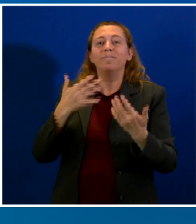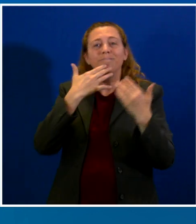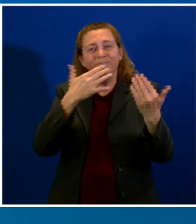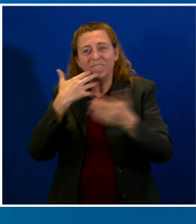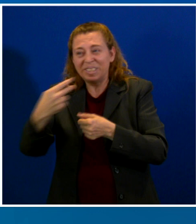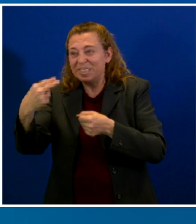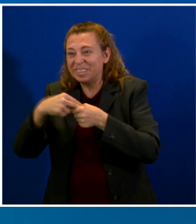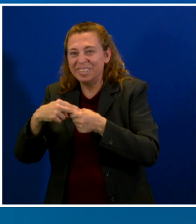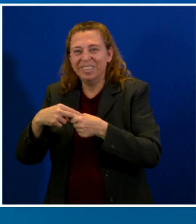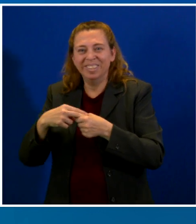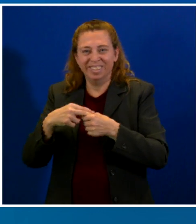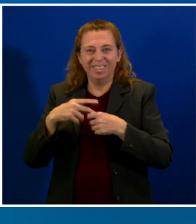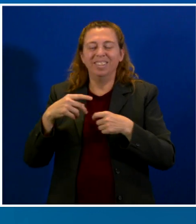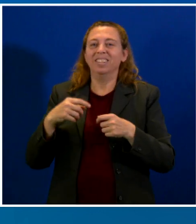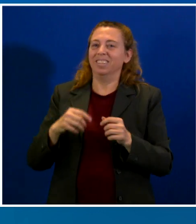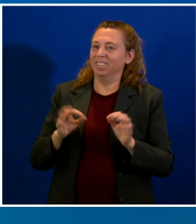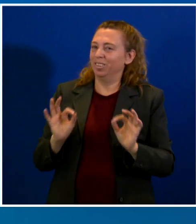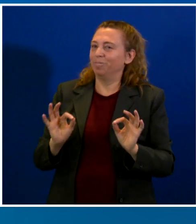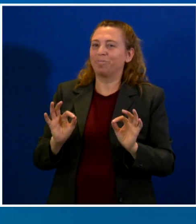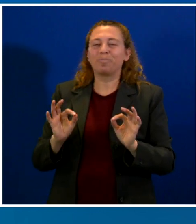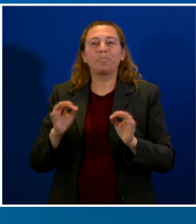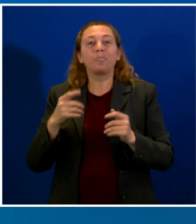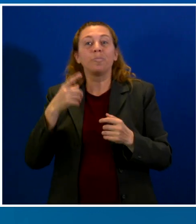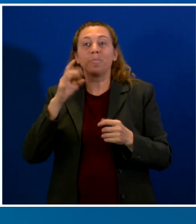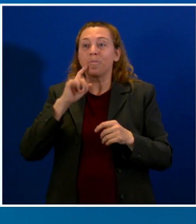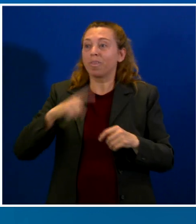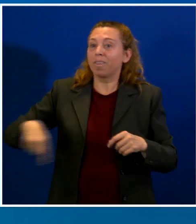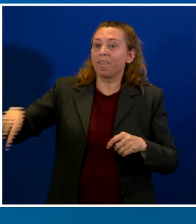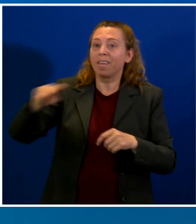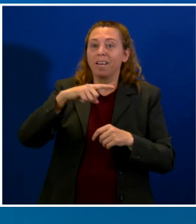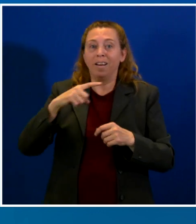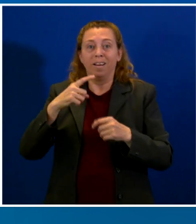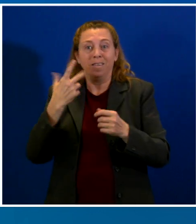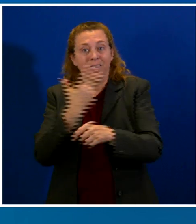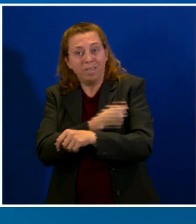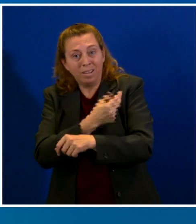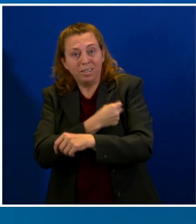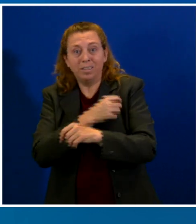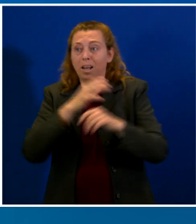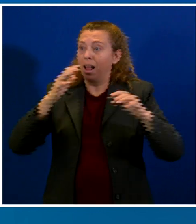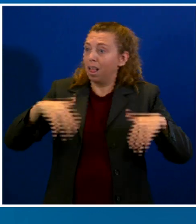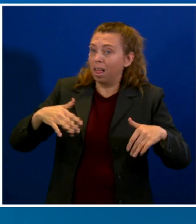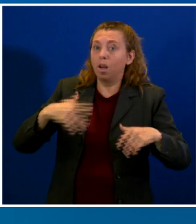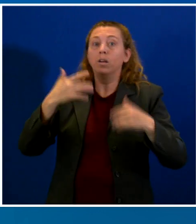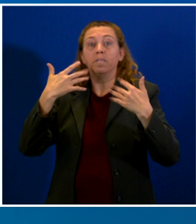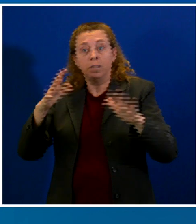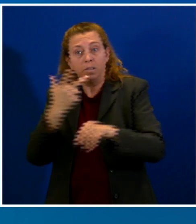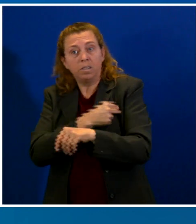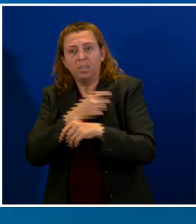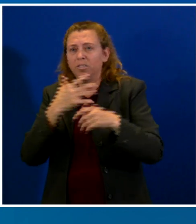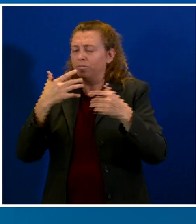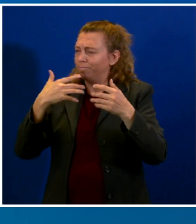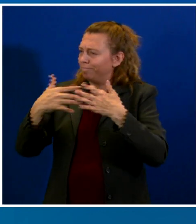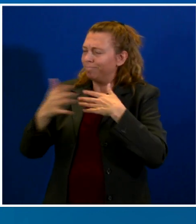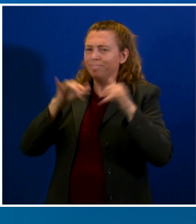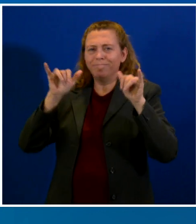And as always, whether you're vaccinated or not, please remember to wear a mask whenever you're around others.